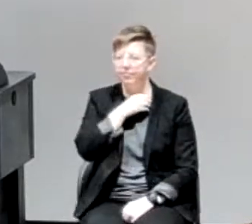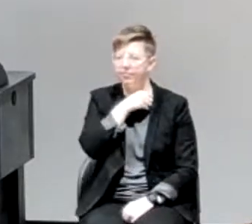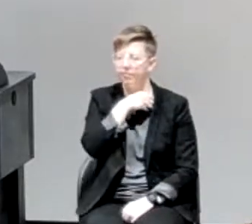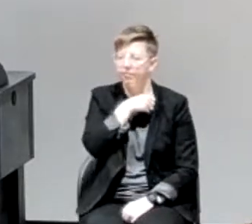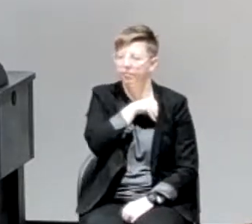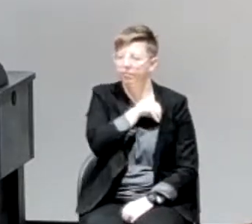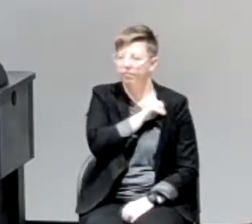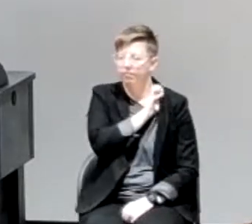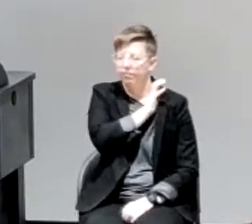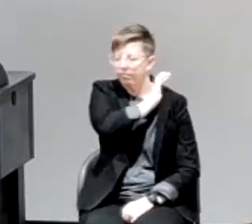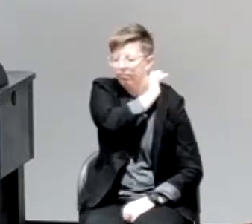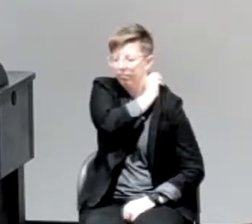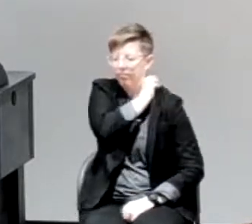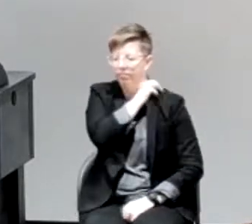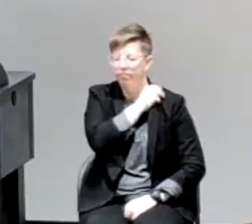permissions that this community granted them.